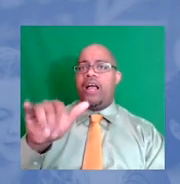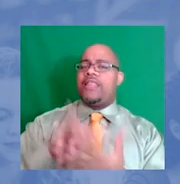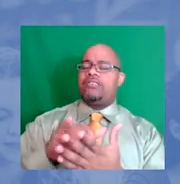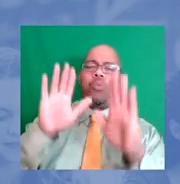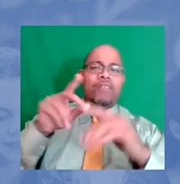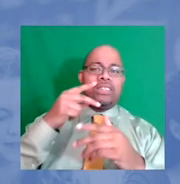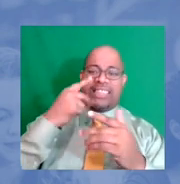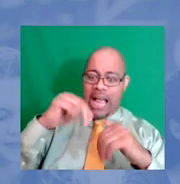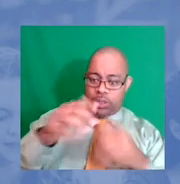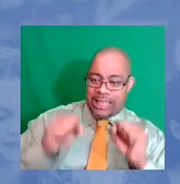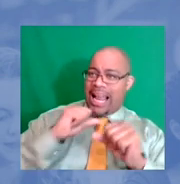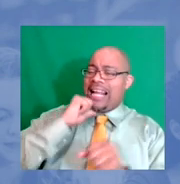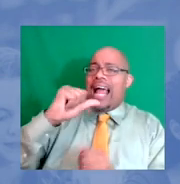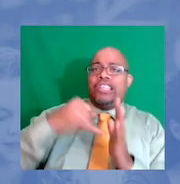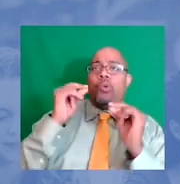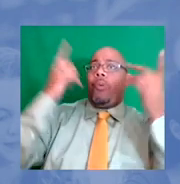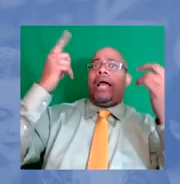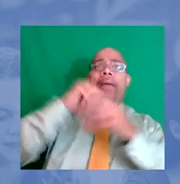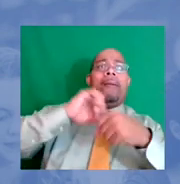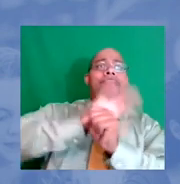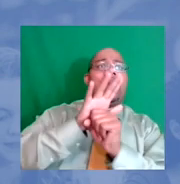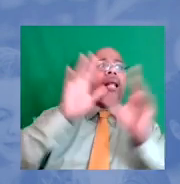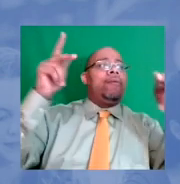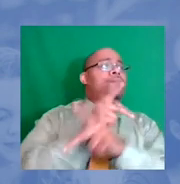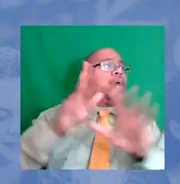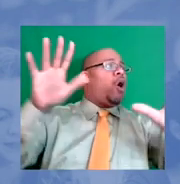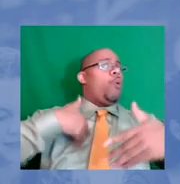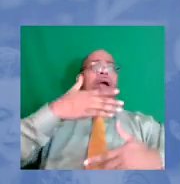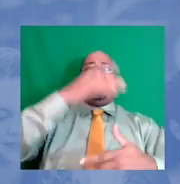WAKE UP IN THE PANDEMIC AND FIGURE OUT WE BETTER FIGURE THINGS OUT, YOU BUILT ON SOME